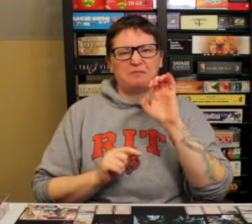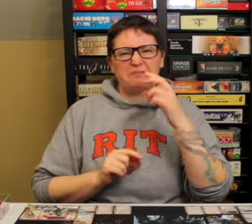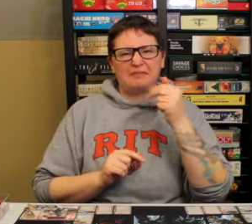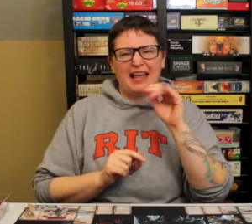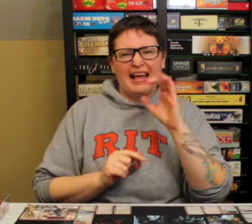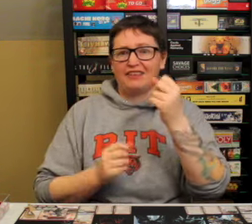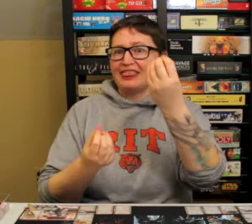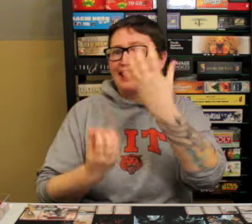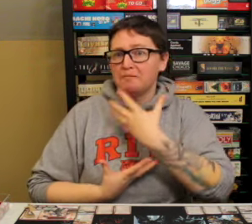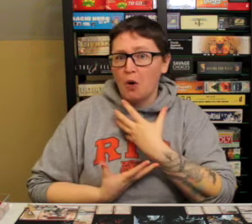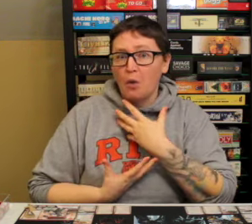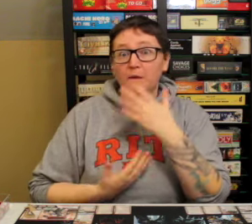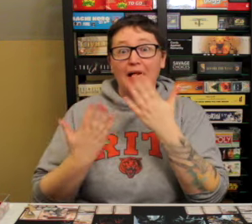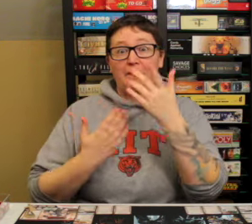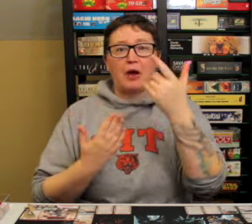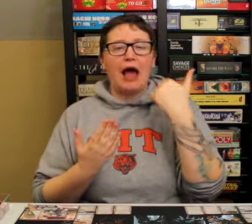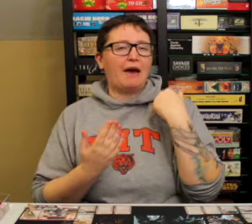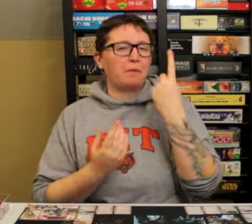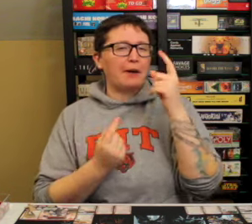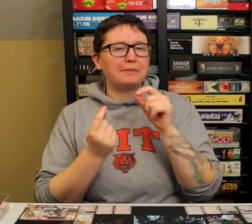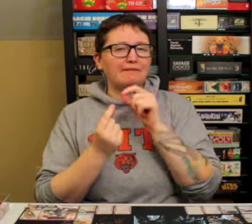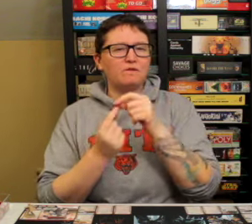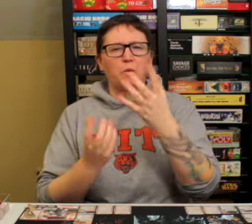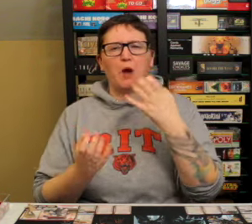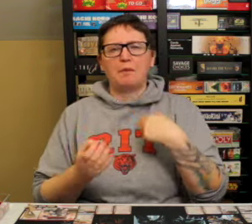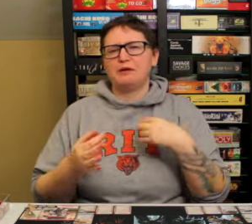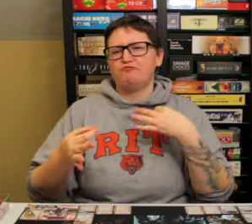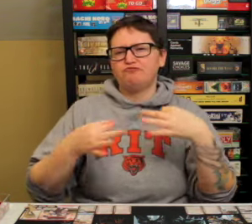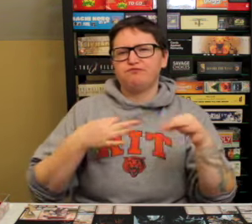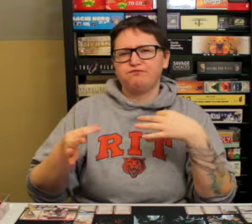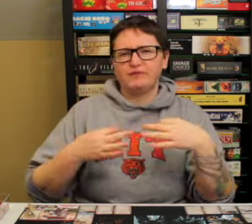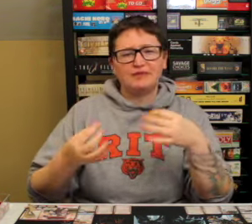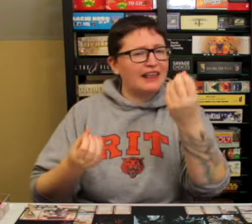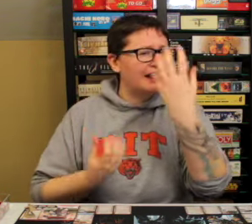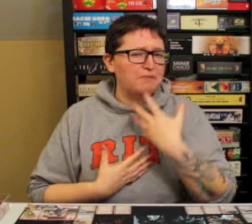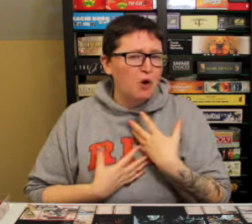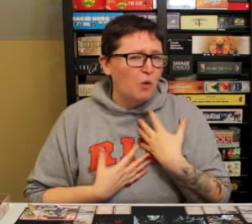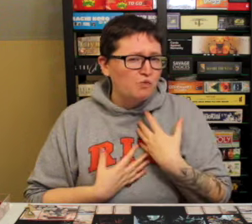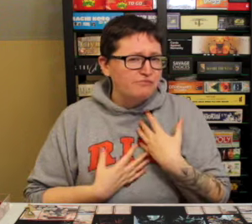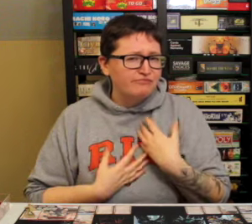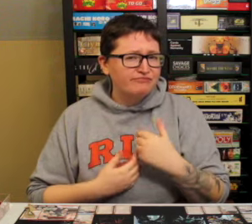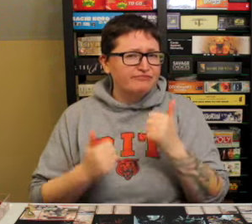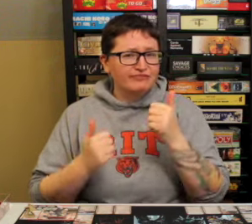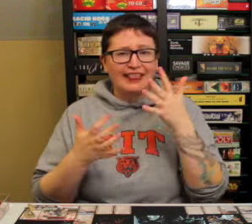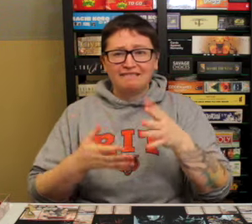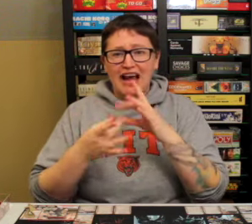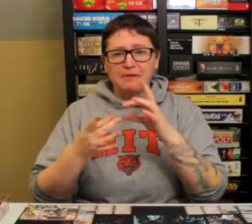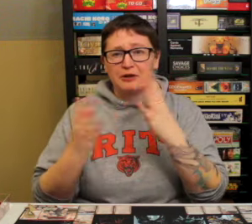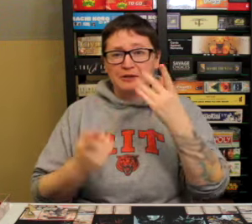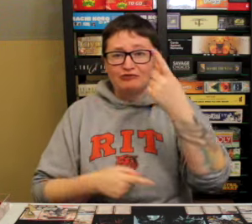in the series and different mechanics, let me know. Maybe you have one specific one that I described. Let me know which one you liked.